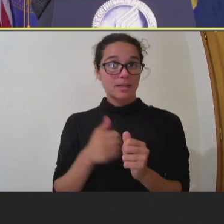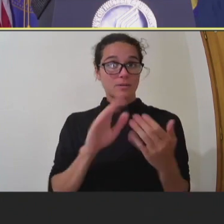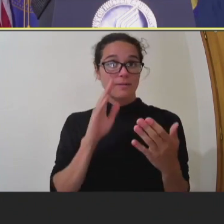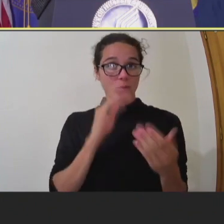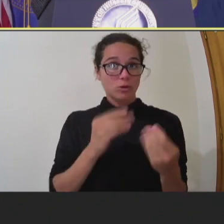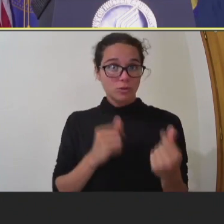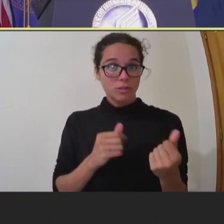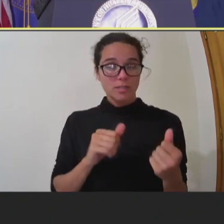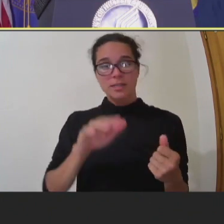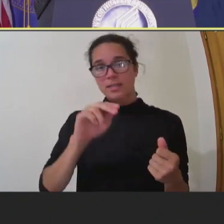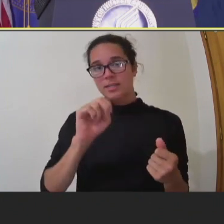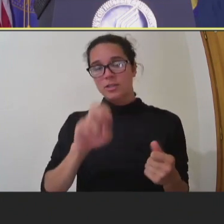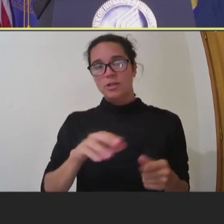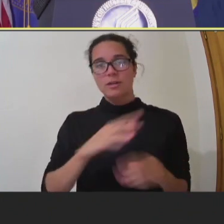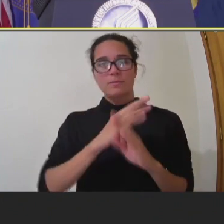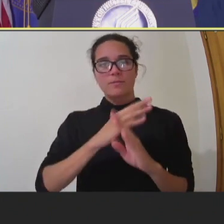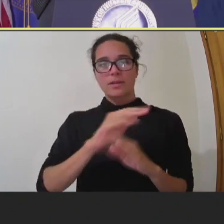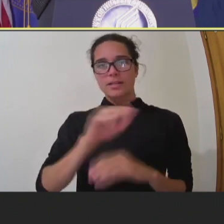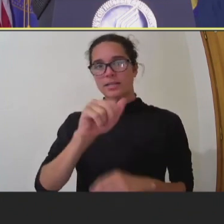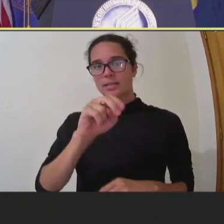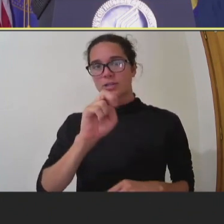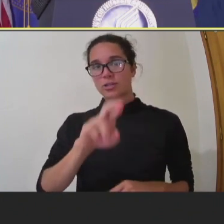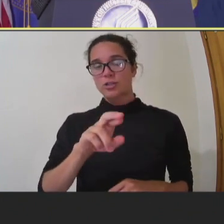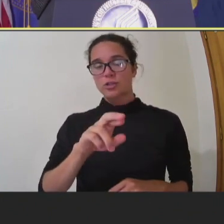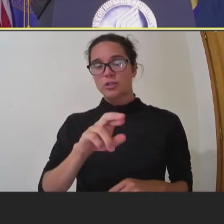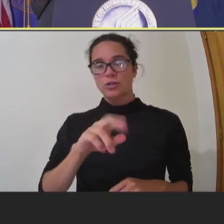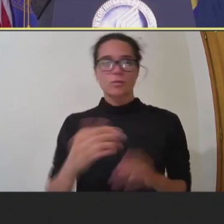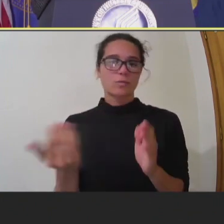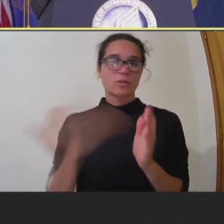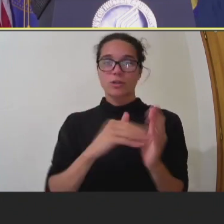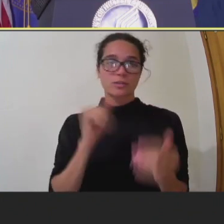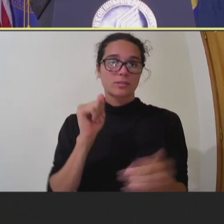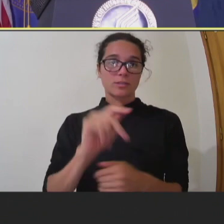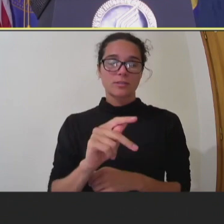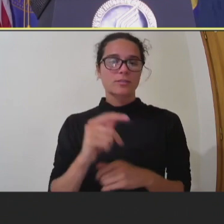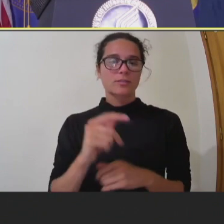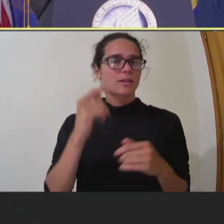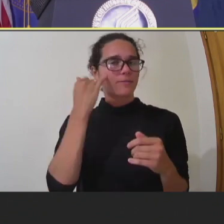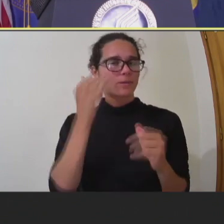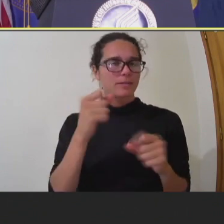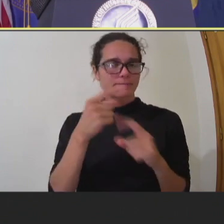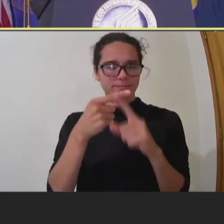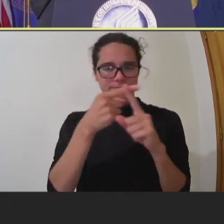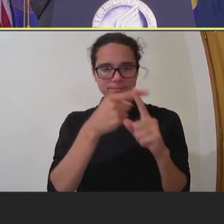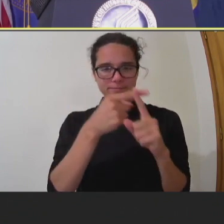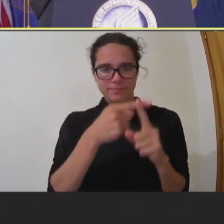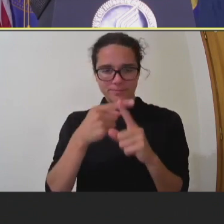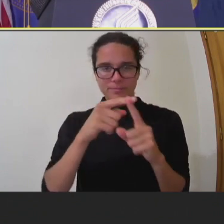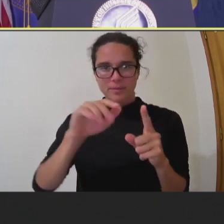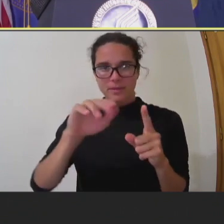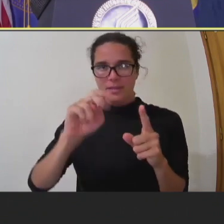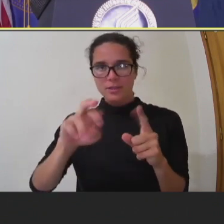cancer recurrence was if we can target cancers at the time where the disease burden is lowest,